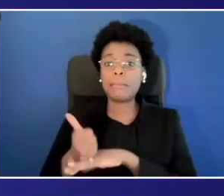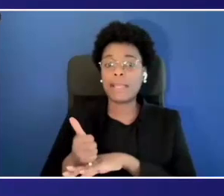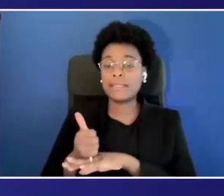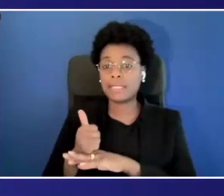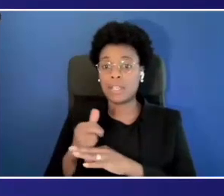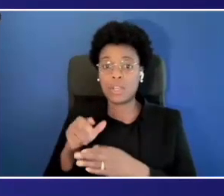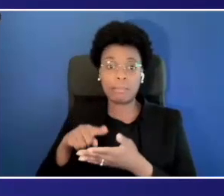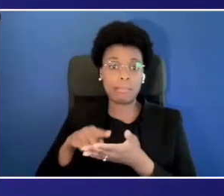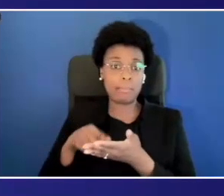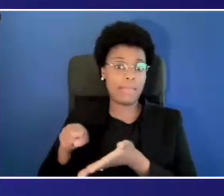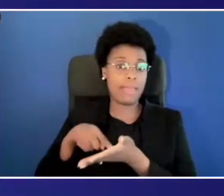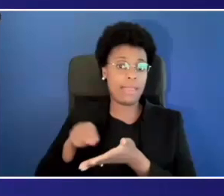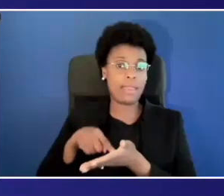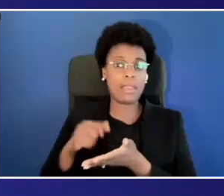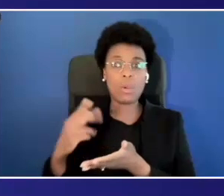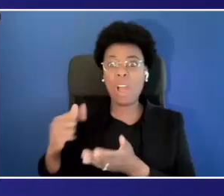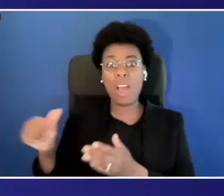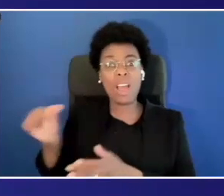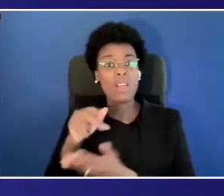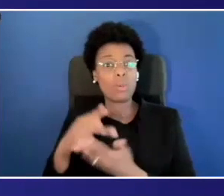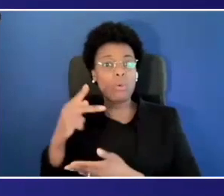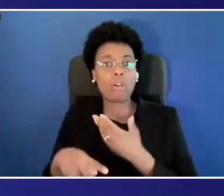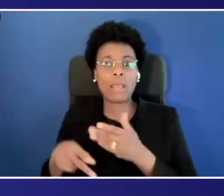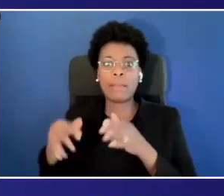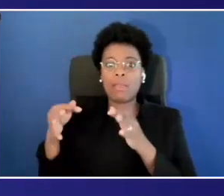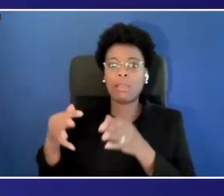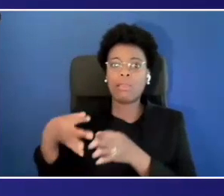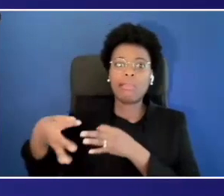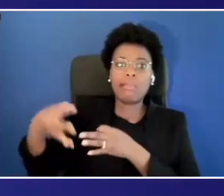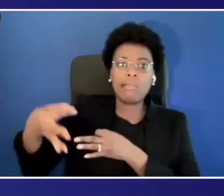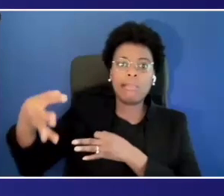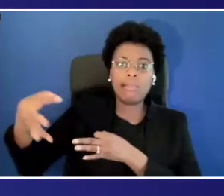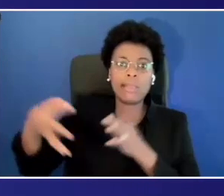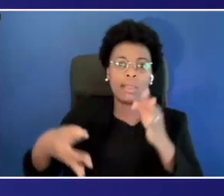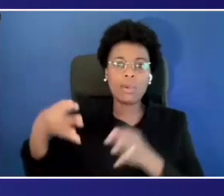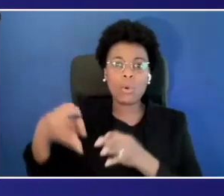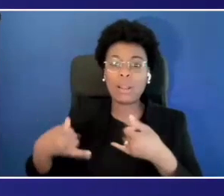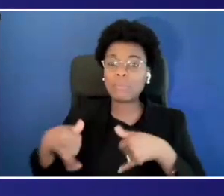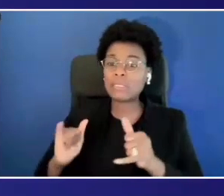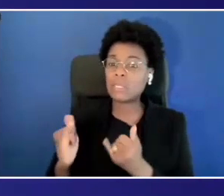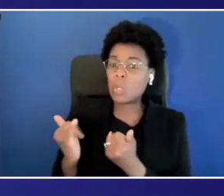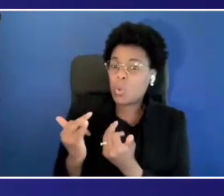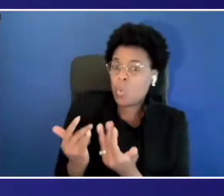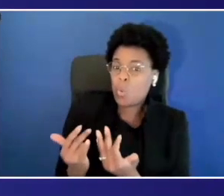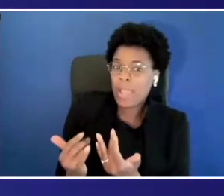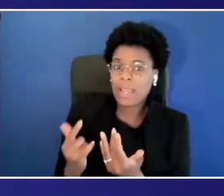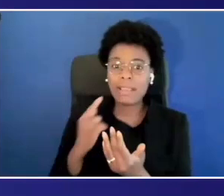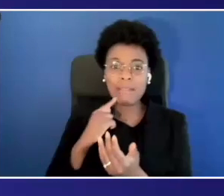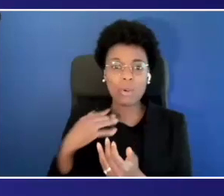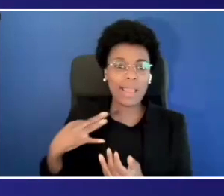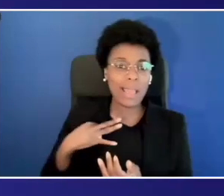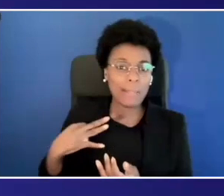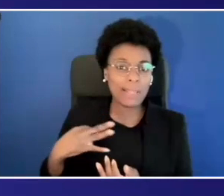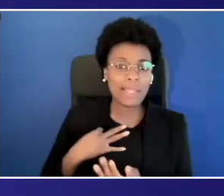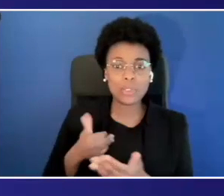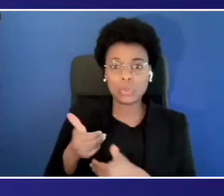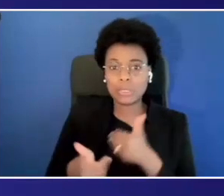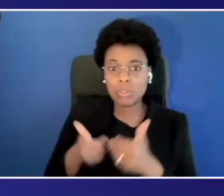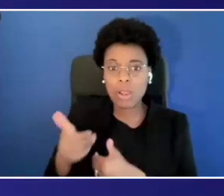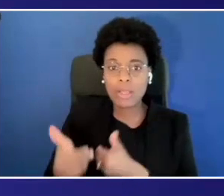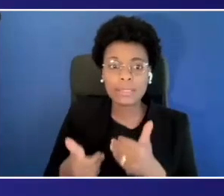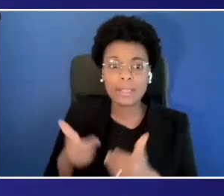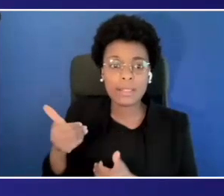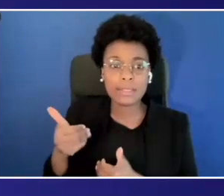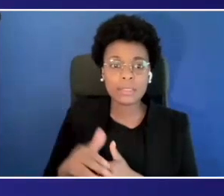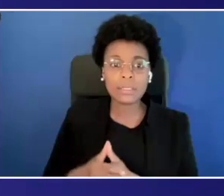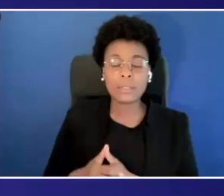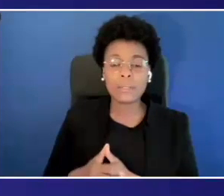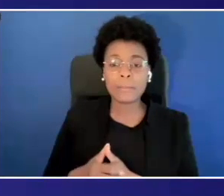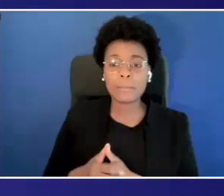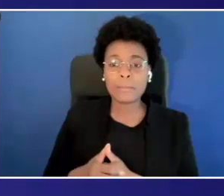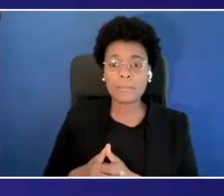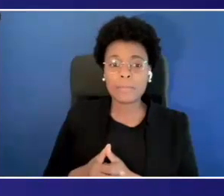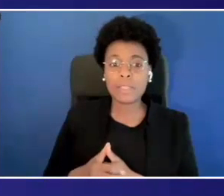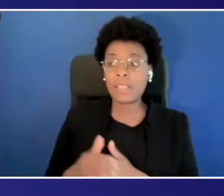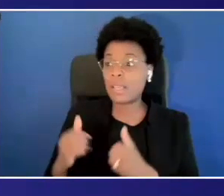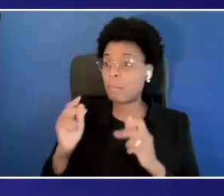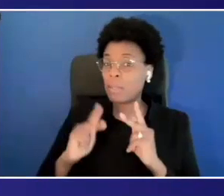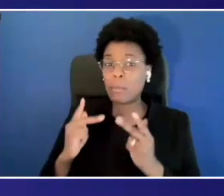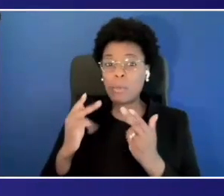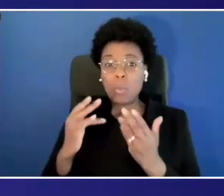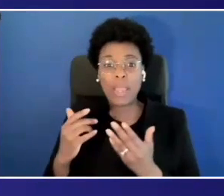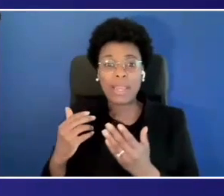And I am still 5 months later waiting for Mohila to process my application. Oh, heala blames the nearly half year weight of being quote backlogged.